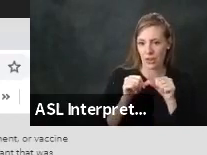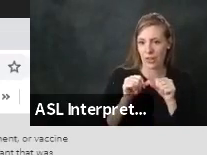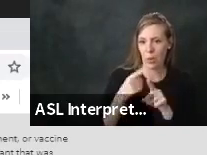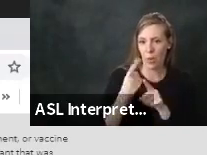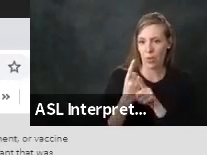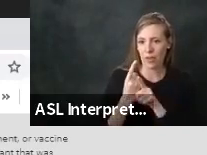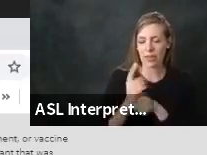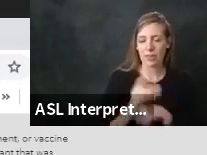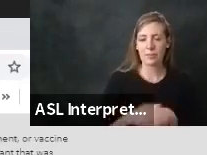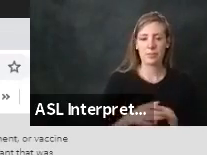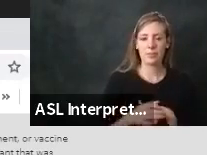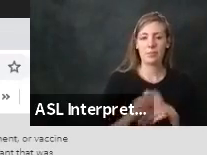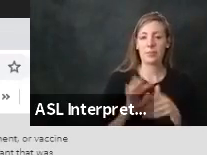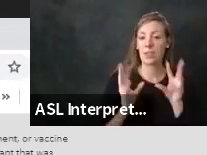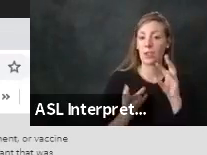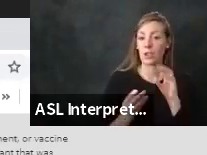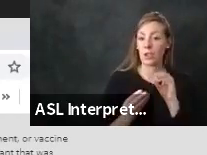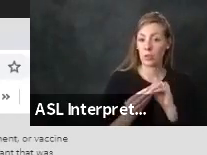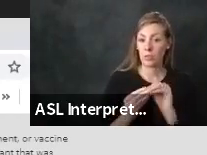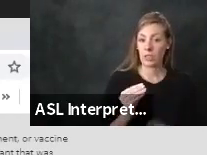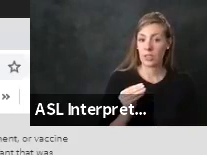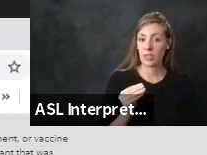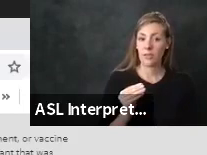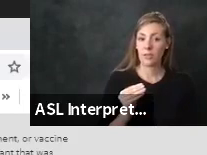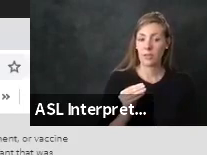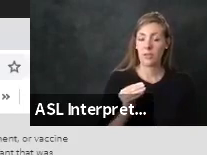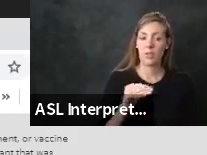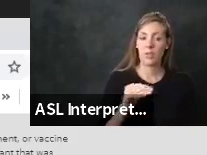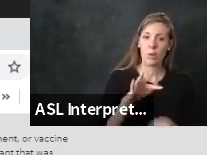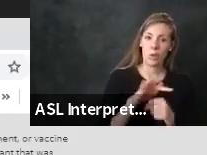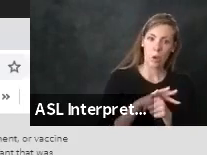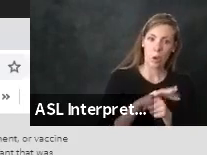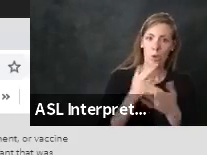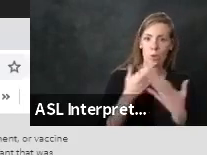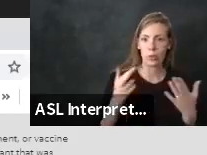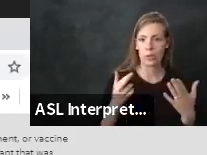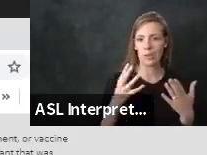cumulatively through our local resources as well as state and federal testing.